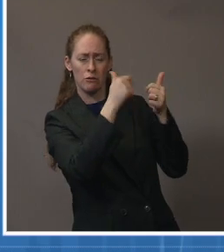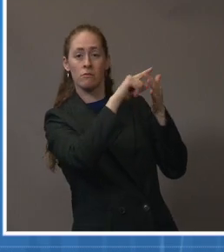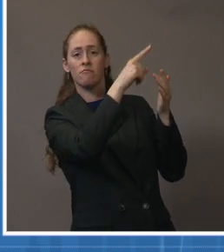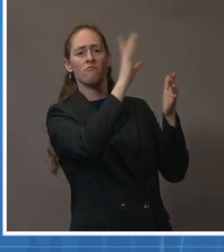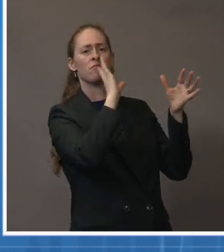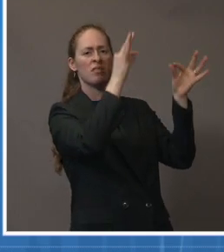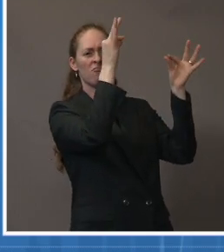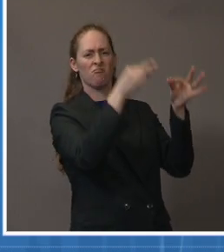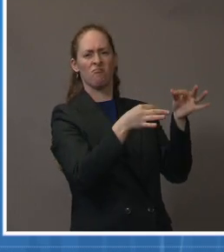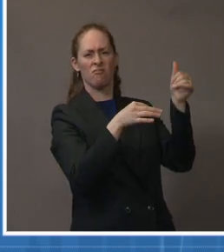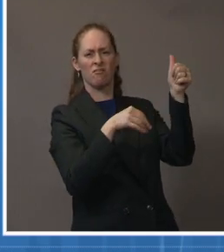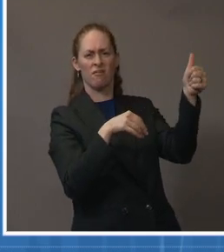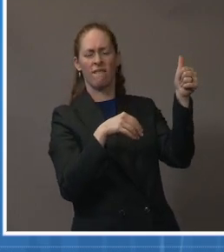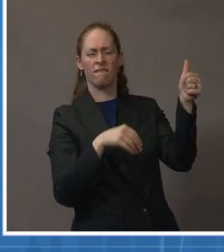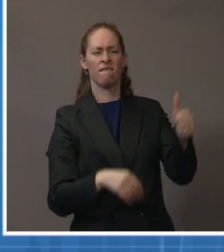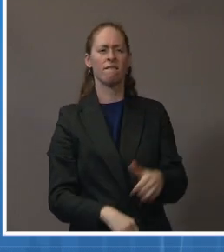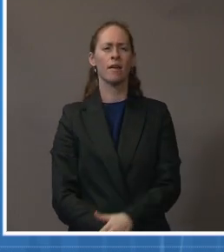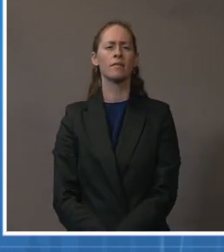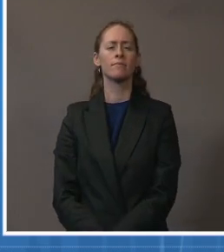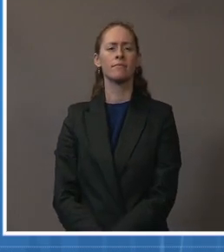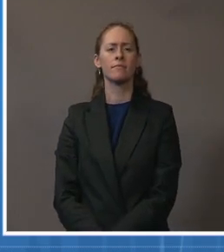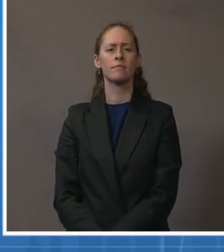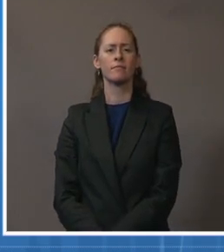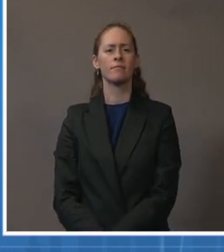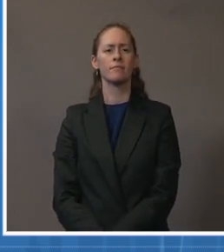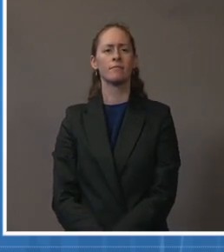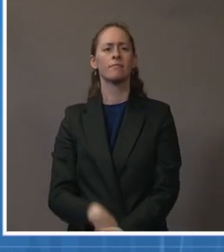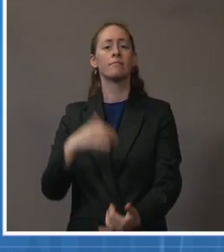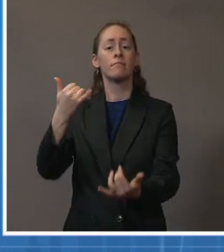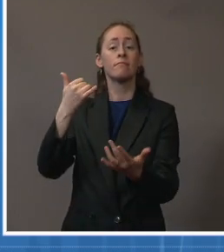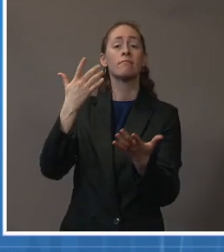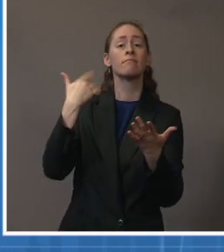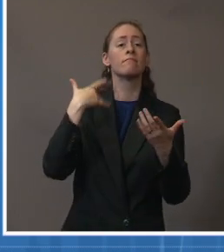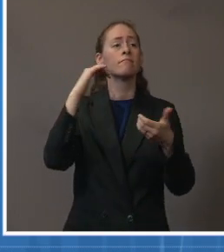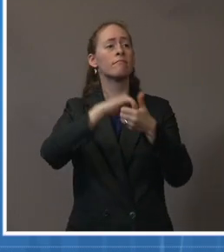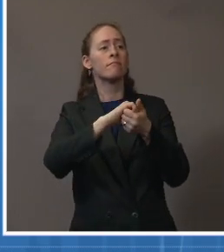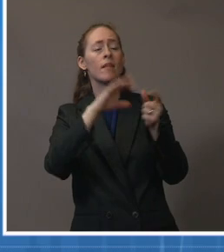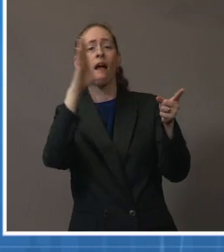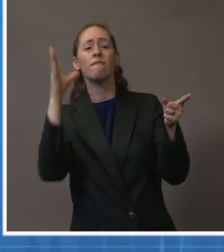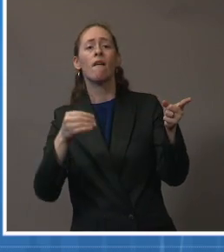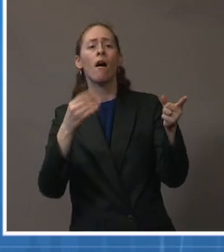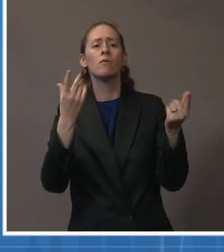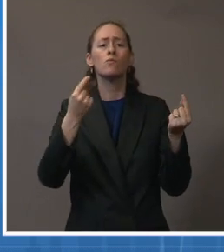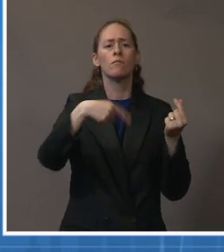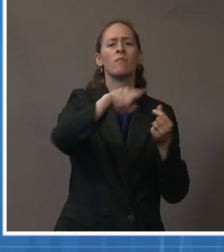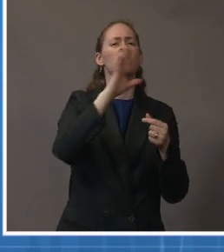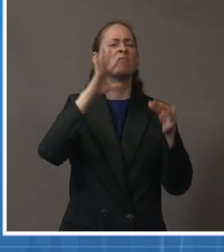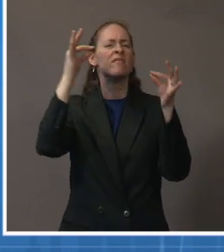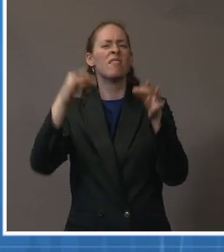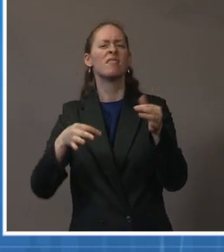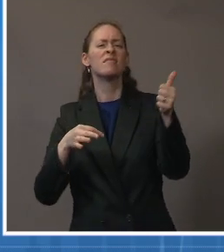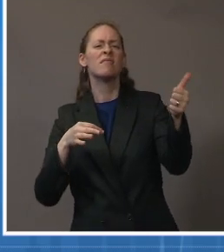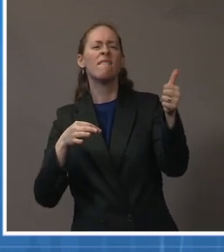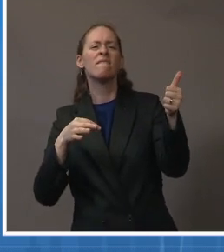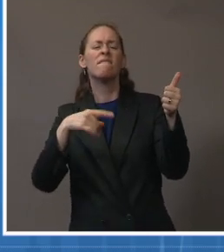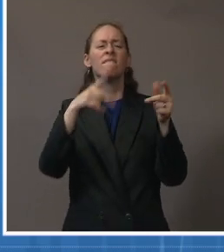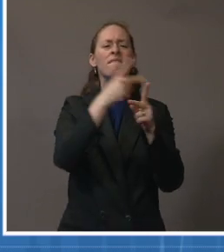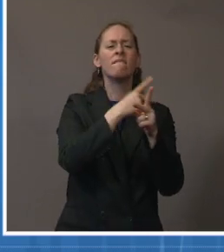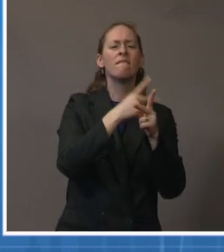we are sharing with the African Union, who will ultimately make -- be making the determinations about how to allocate within Africa.